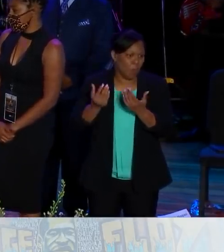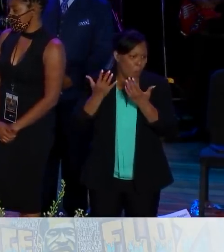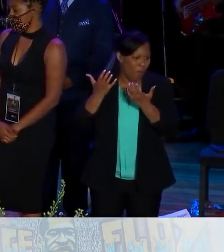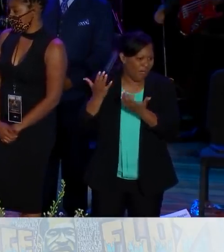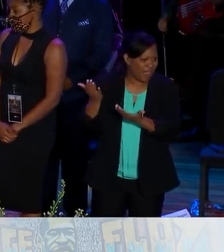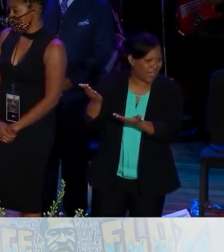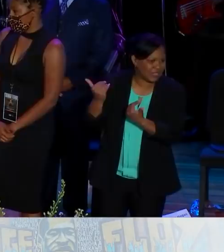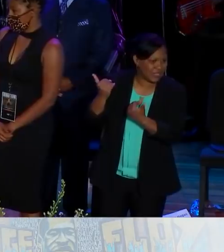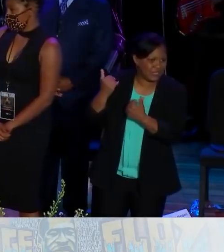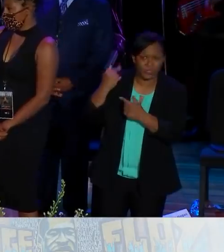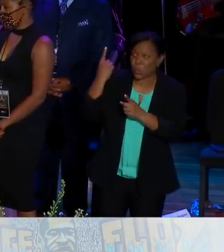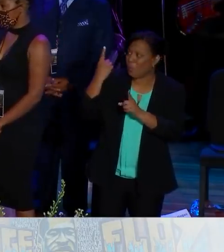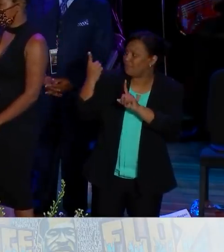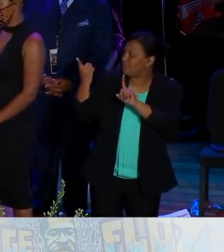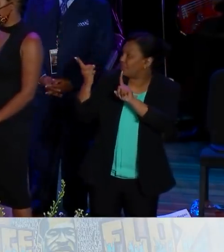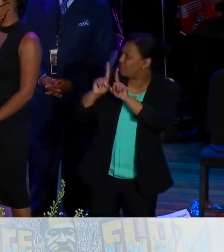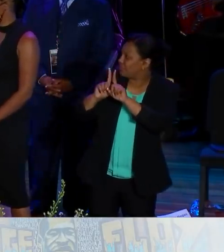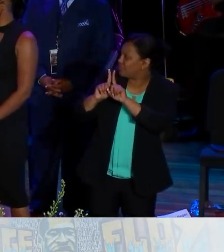POLICE CUSTODY SAYING I CAN'T